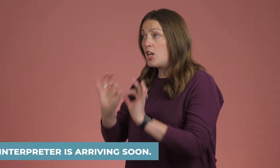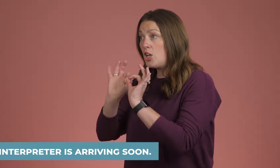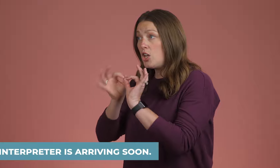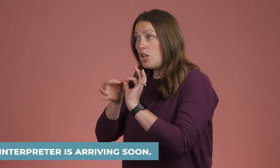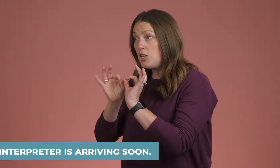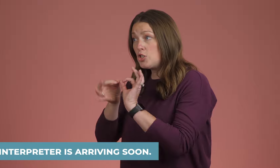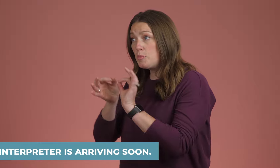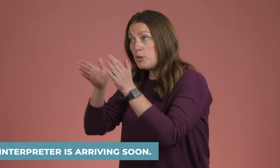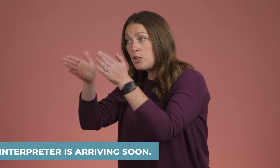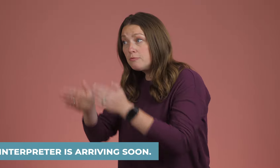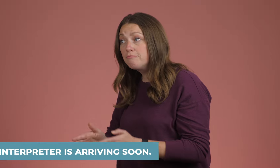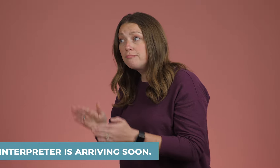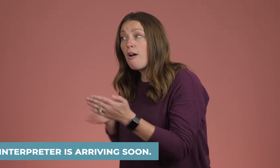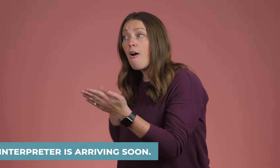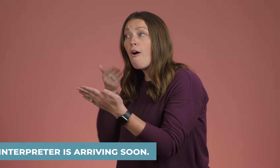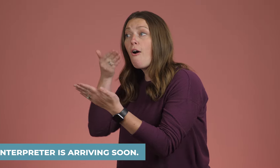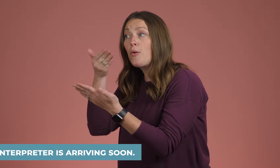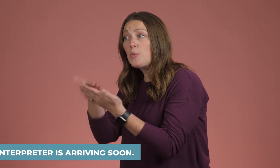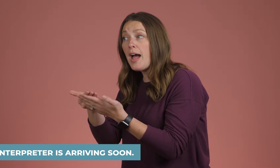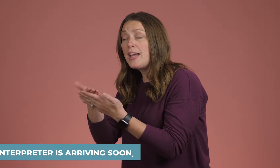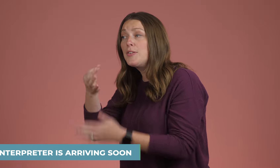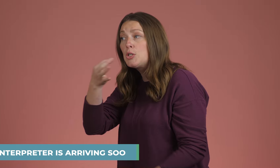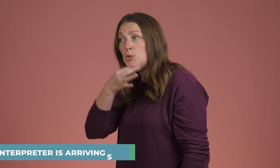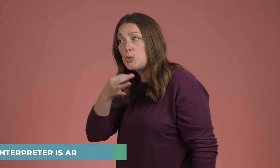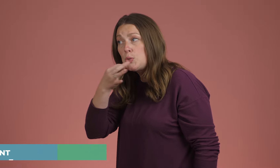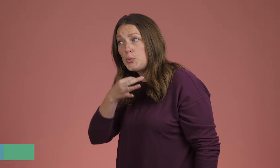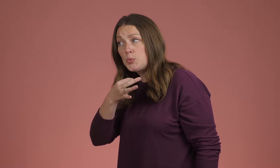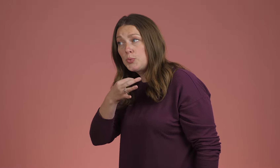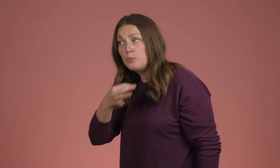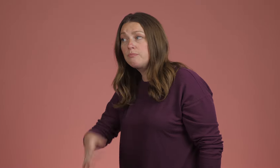Interpreter arrive soon